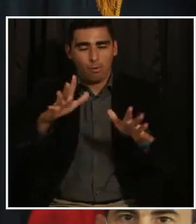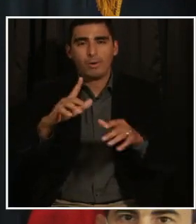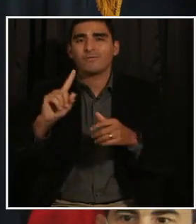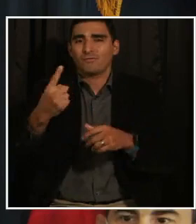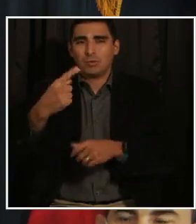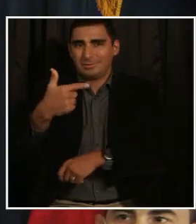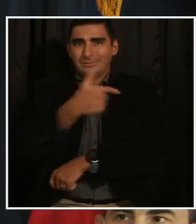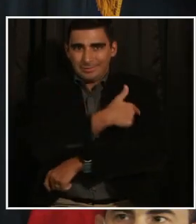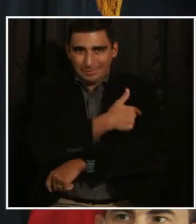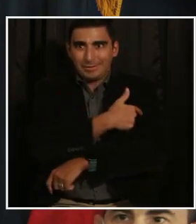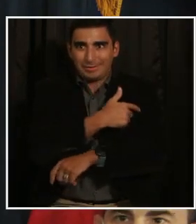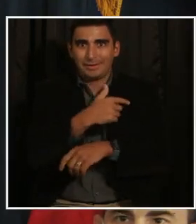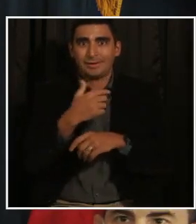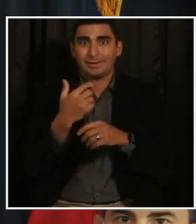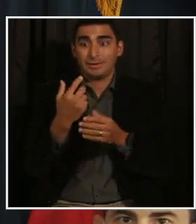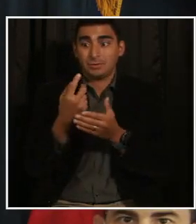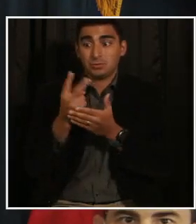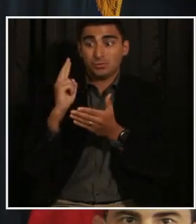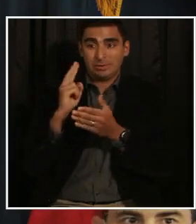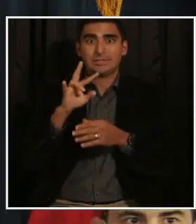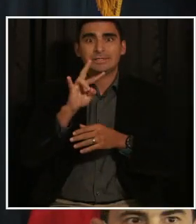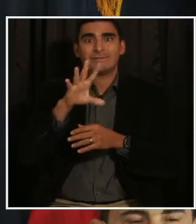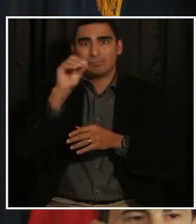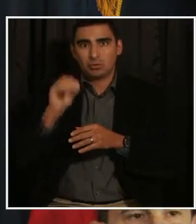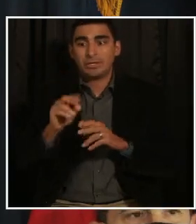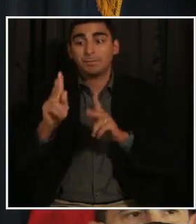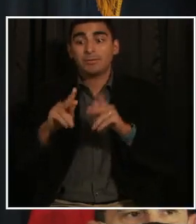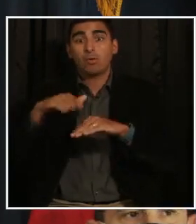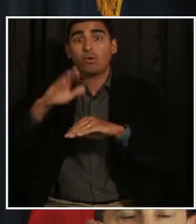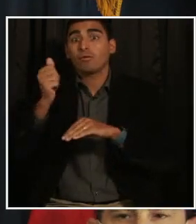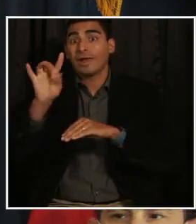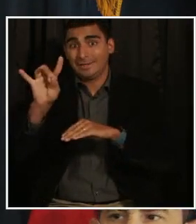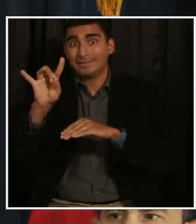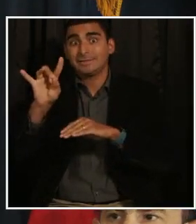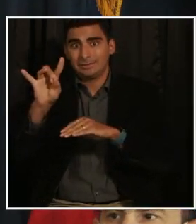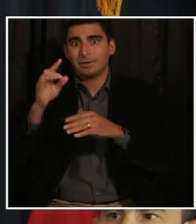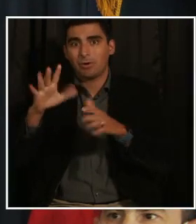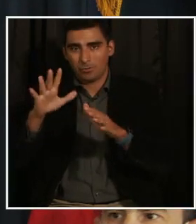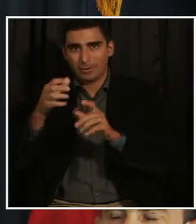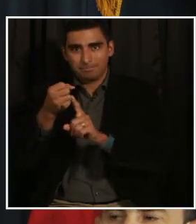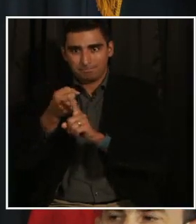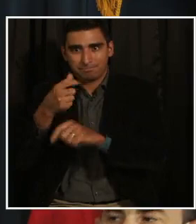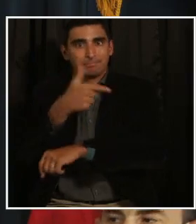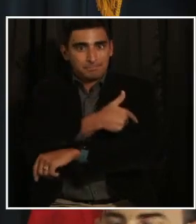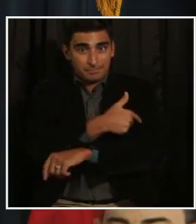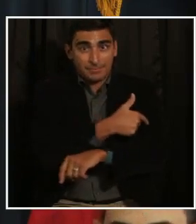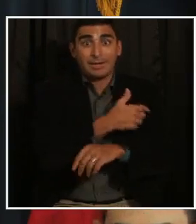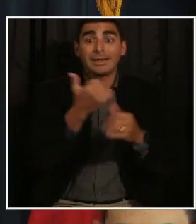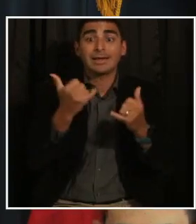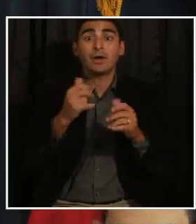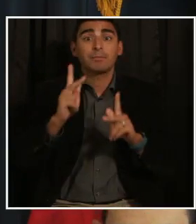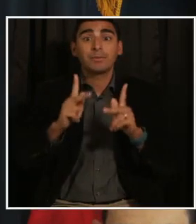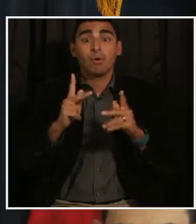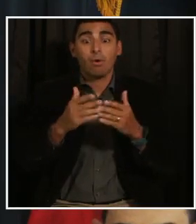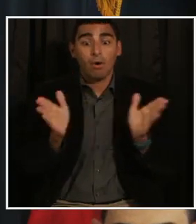75 percent of adults oh 18 and up have gotten it now we are at uh 75 percent of everybody 12 and up